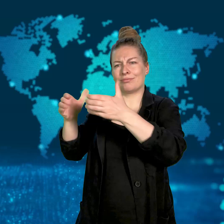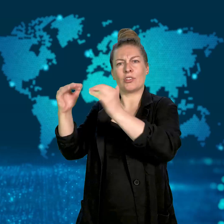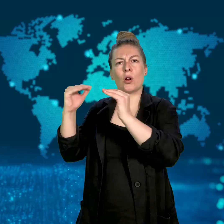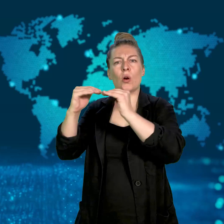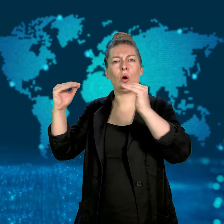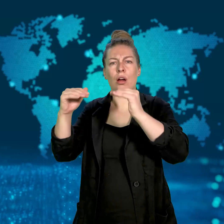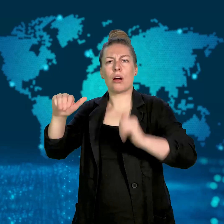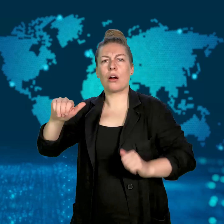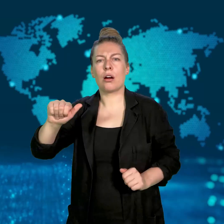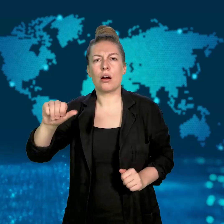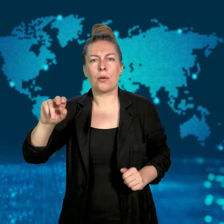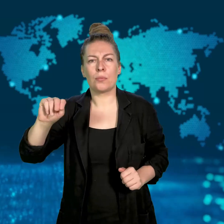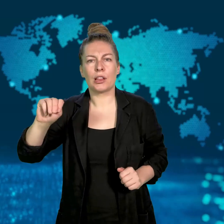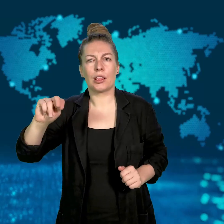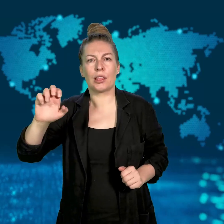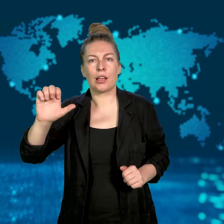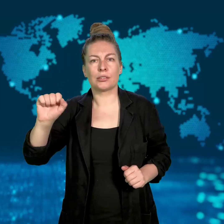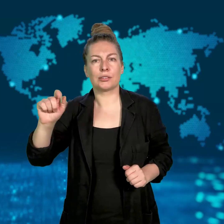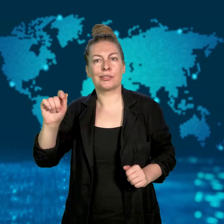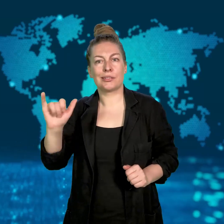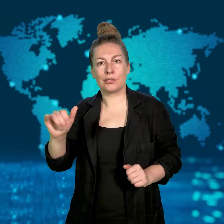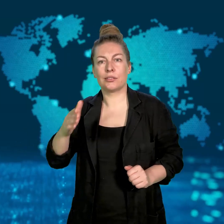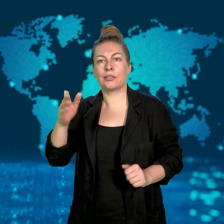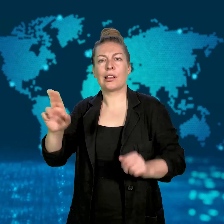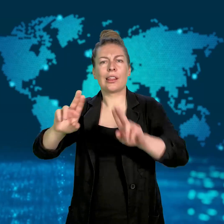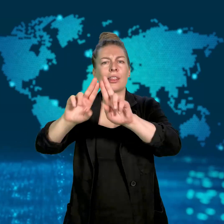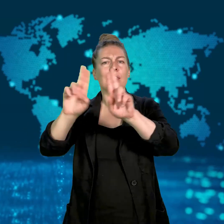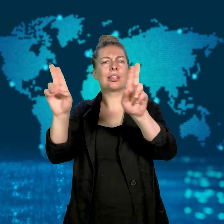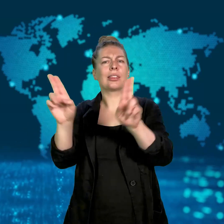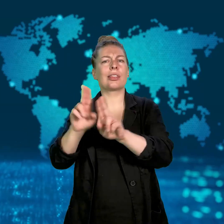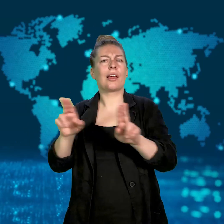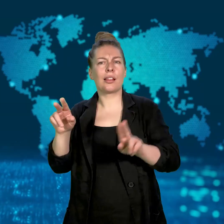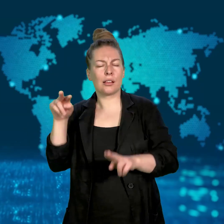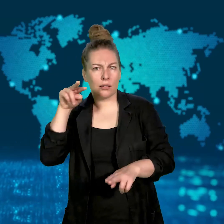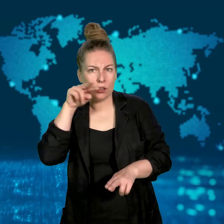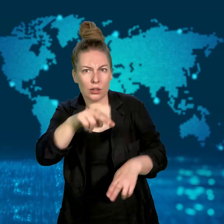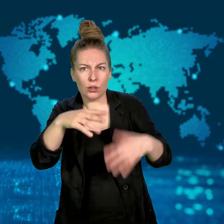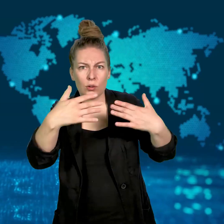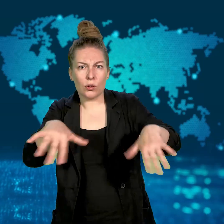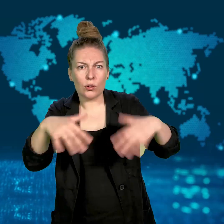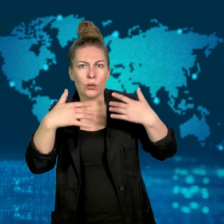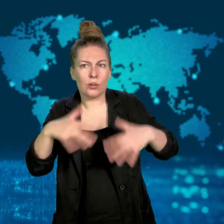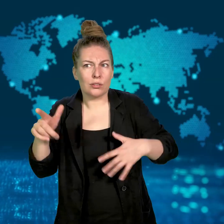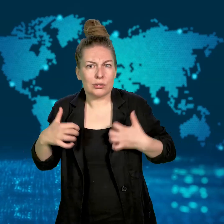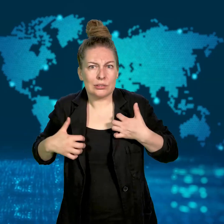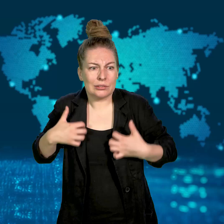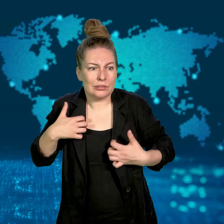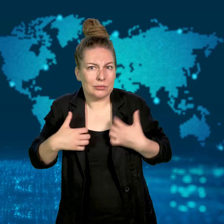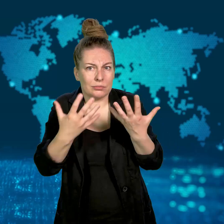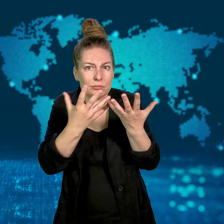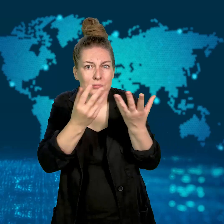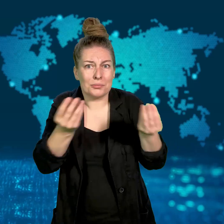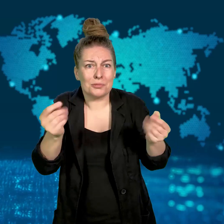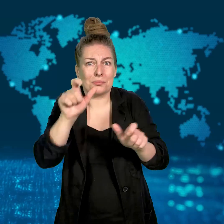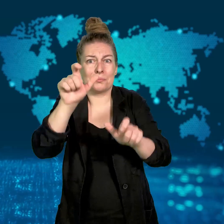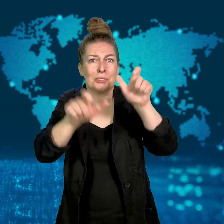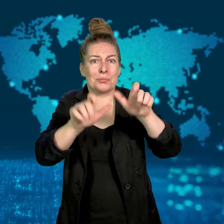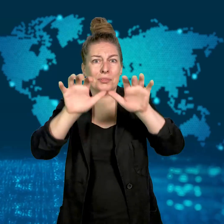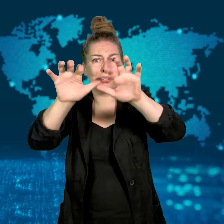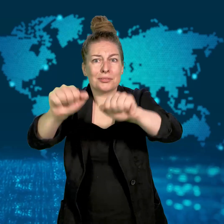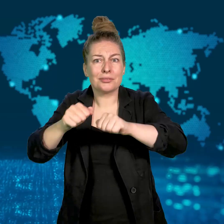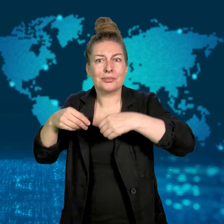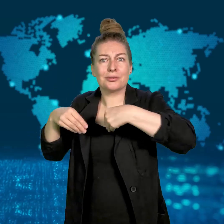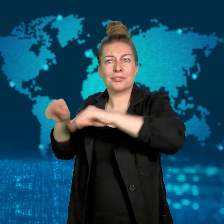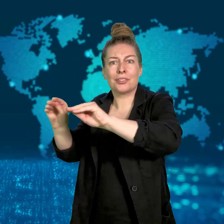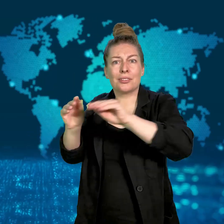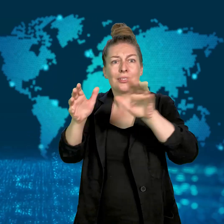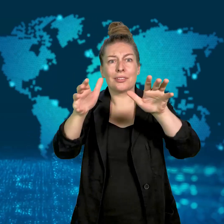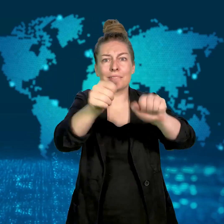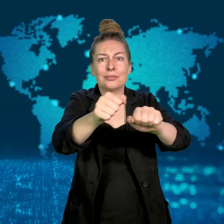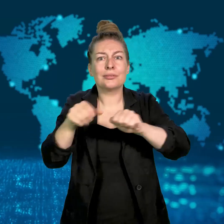There has not yet been a demand for those taken in this kidnapping.